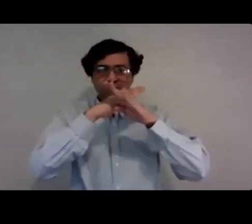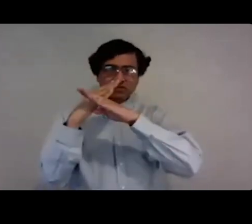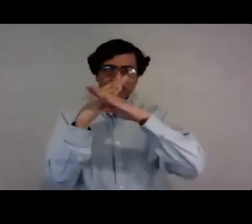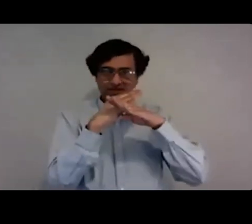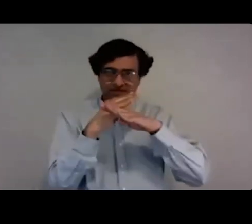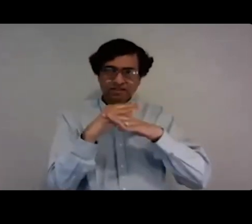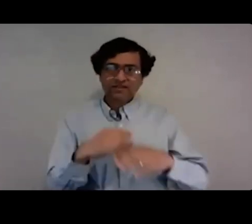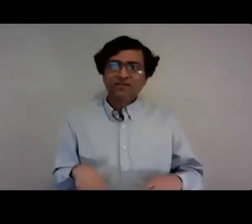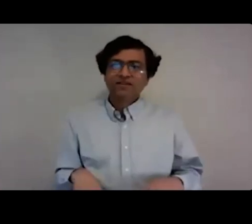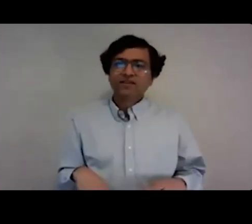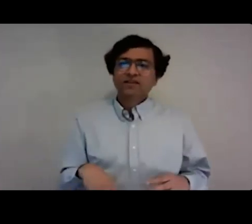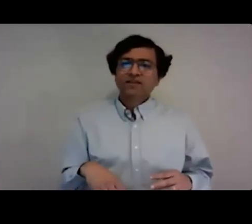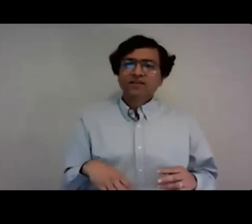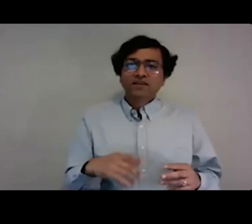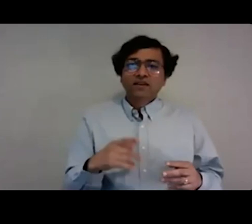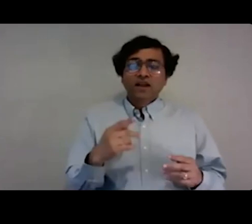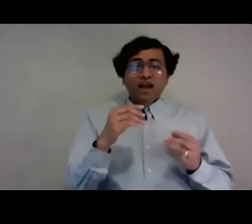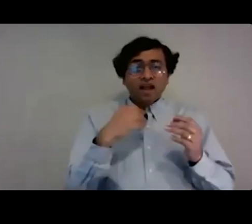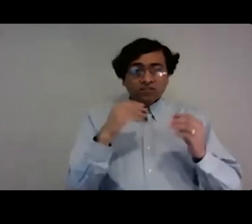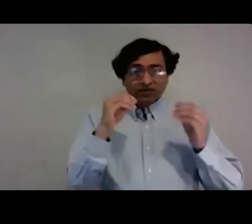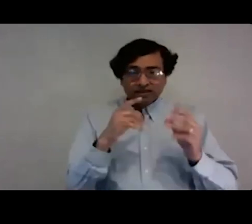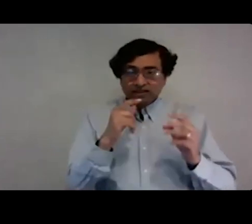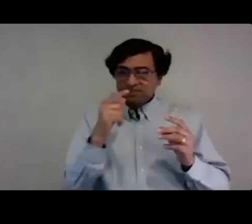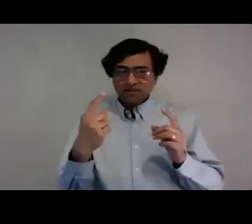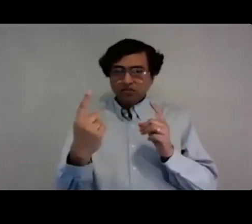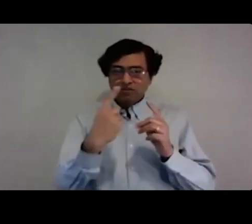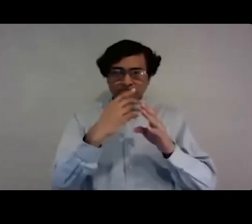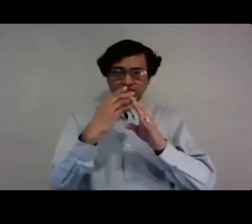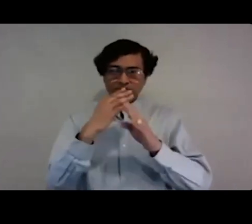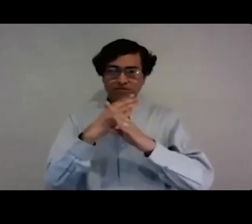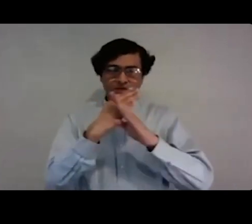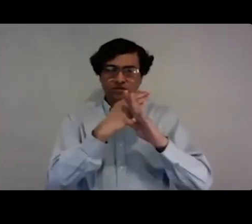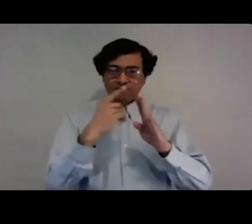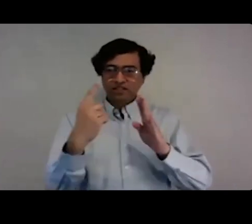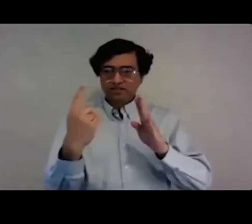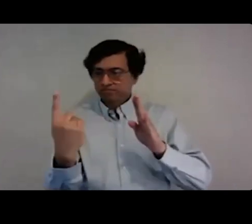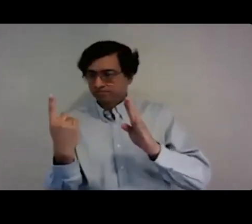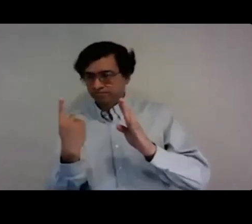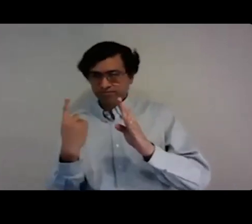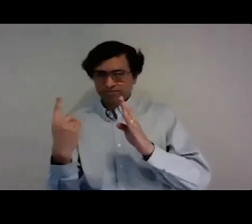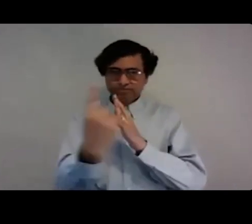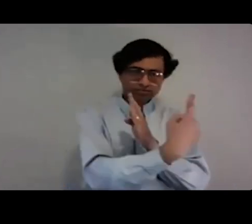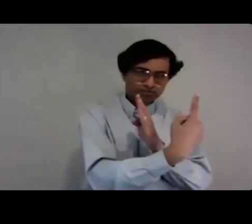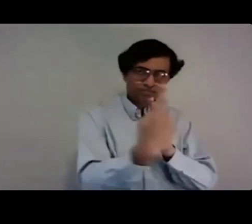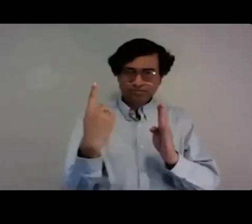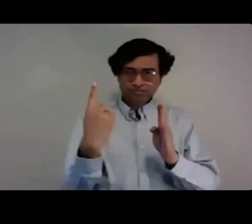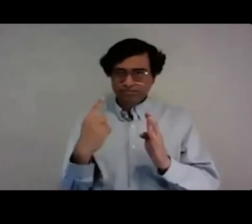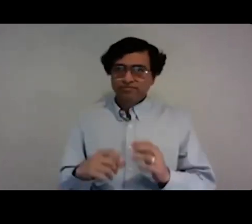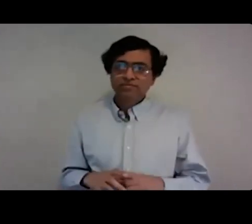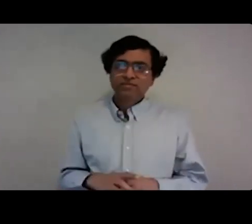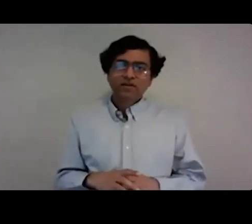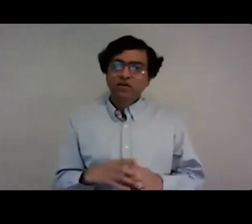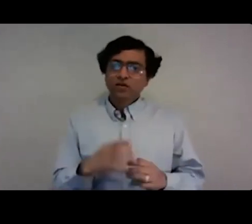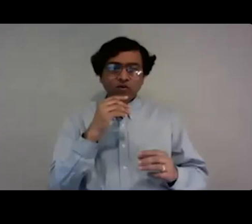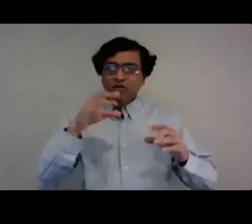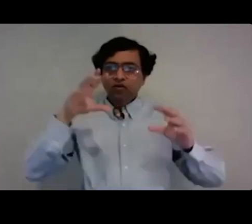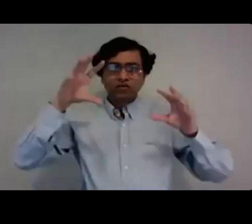You might reserve seating for deaf students with the least visual noise, typically in the front seat, but not always.